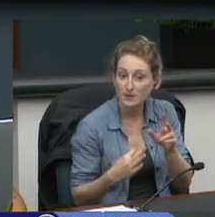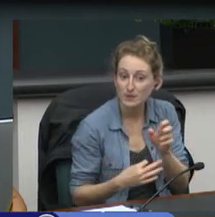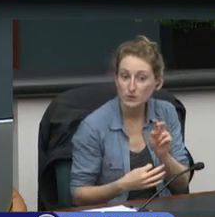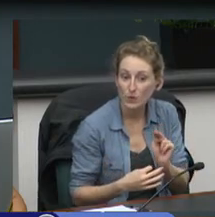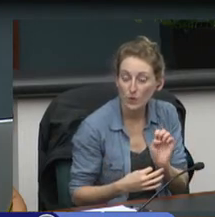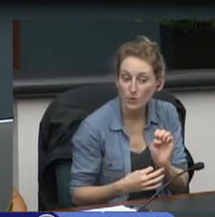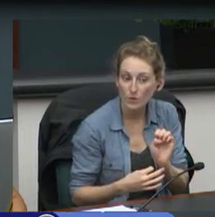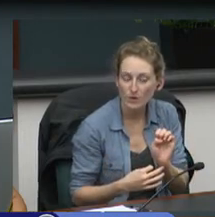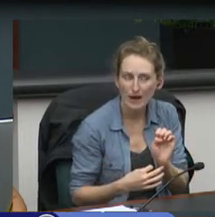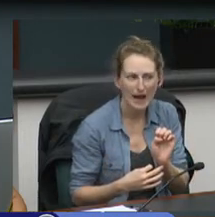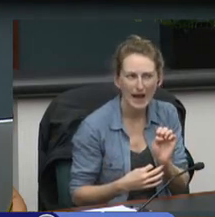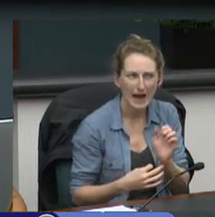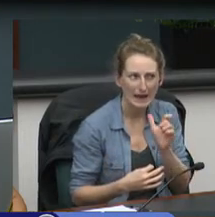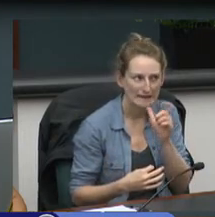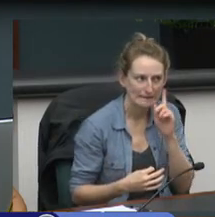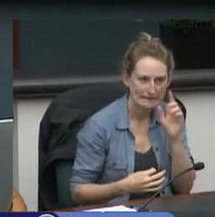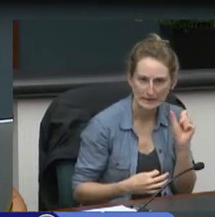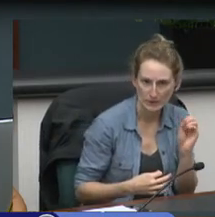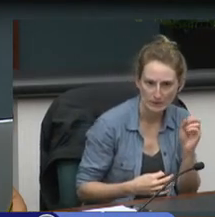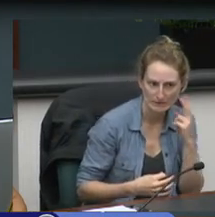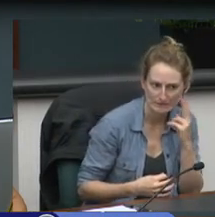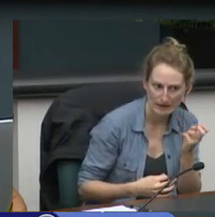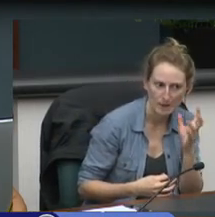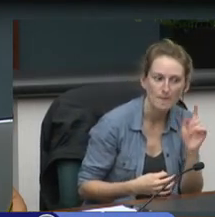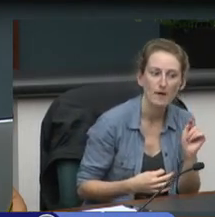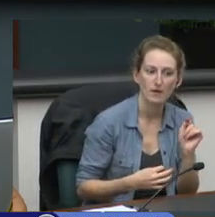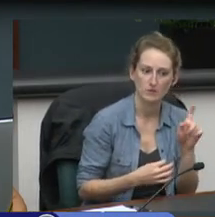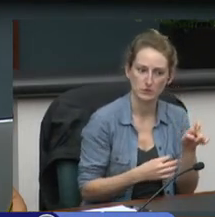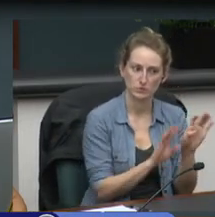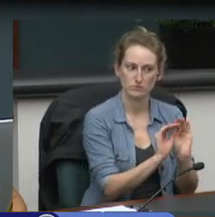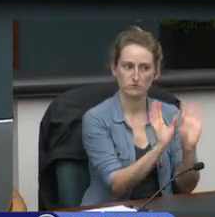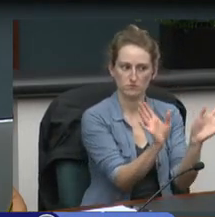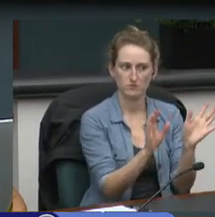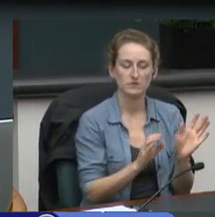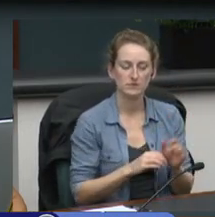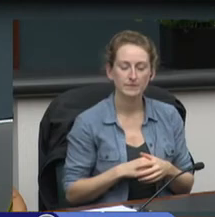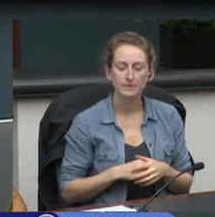question worth with getting straightened out so those are my thoughts